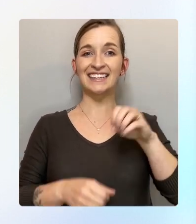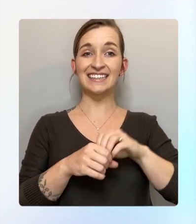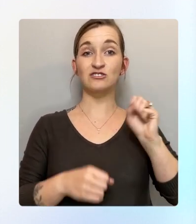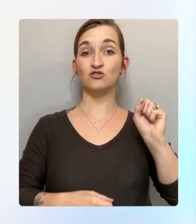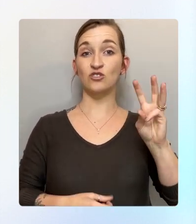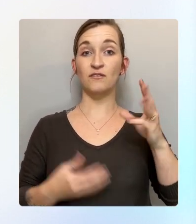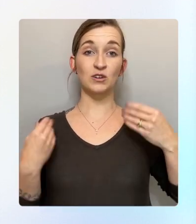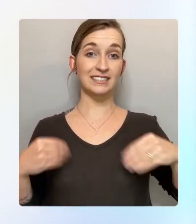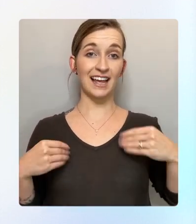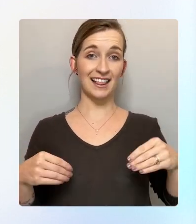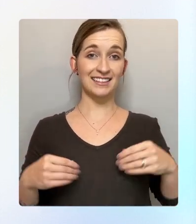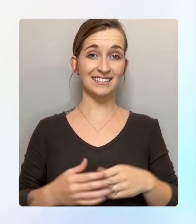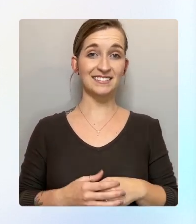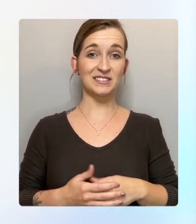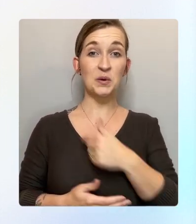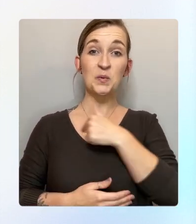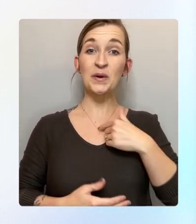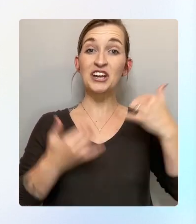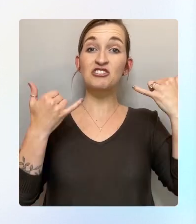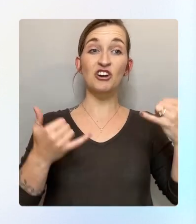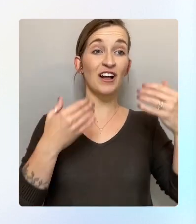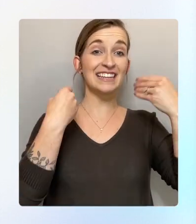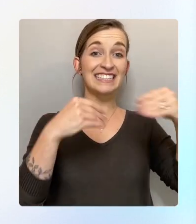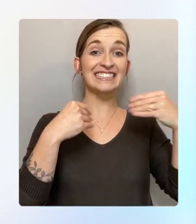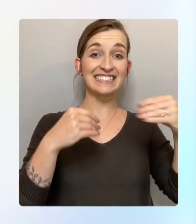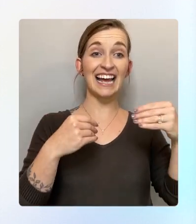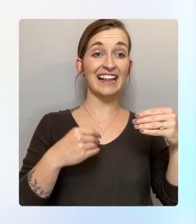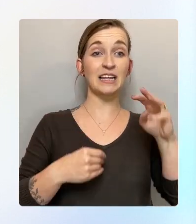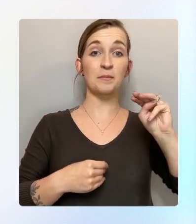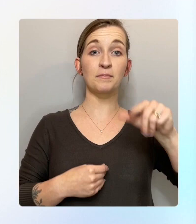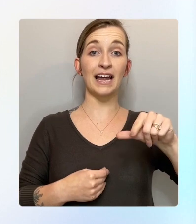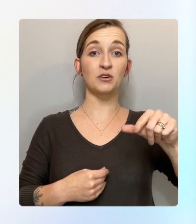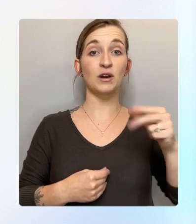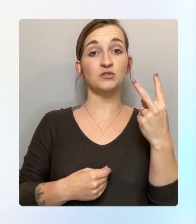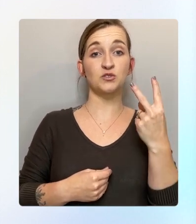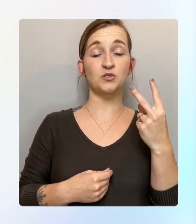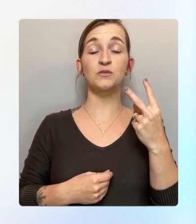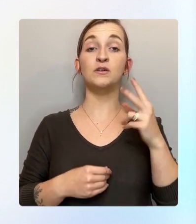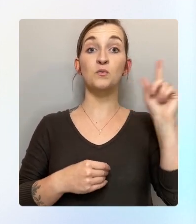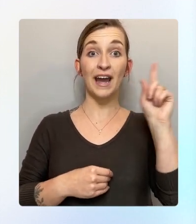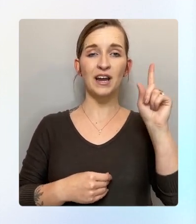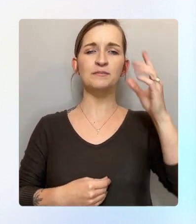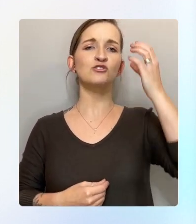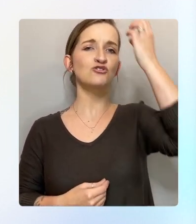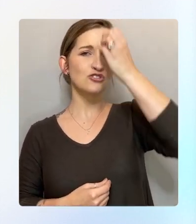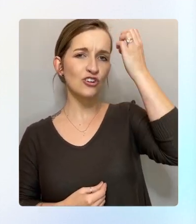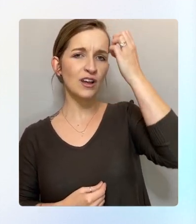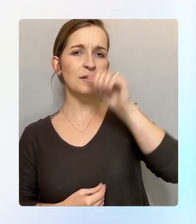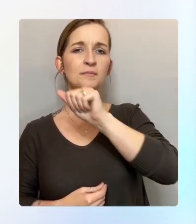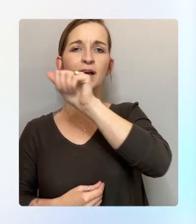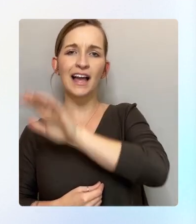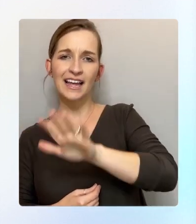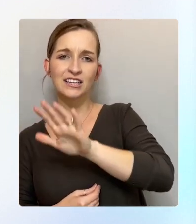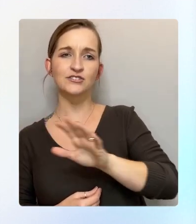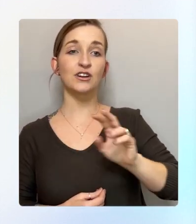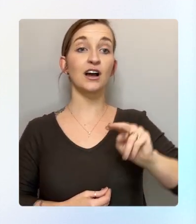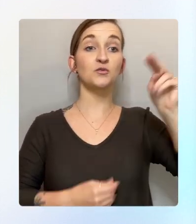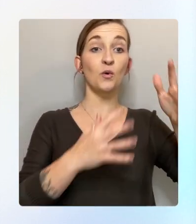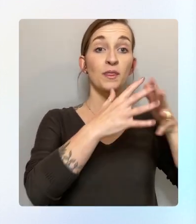We're currently selling Meta Quest 2 in Europe, Asia, North America, and South America.